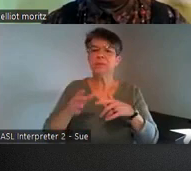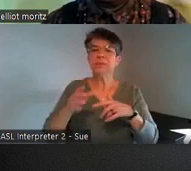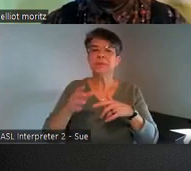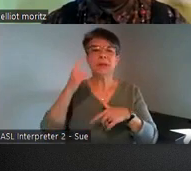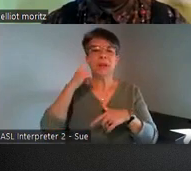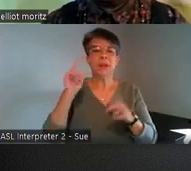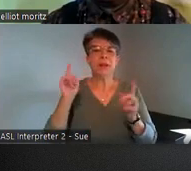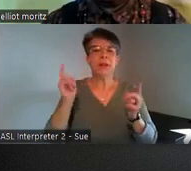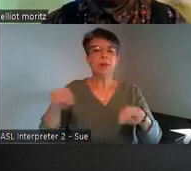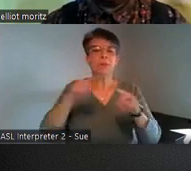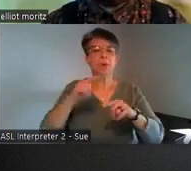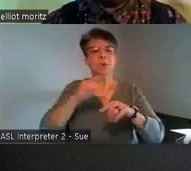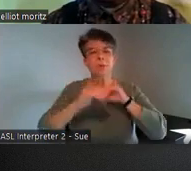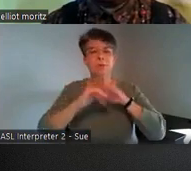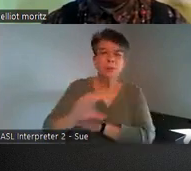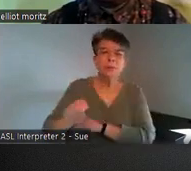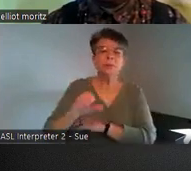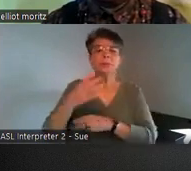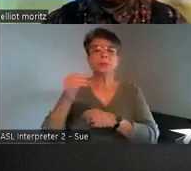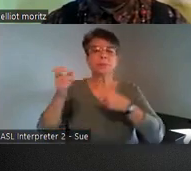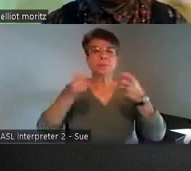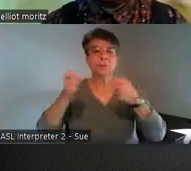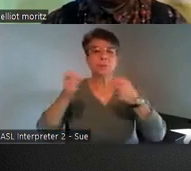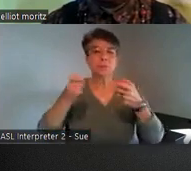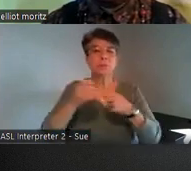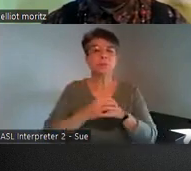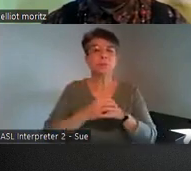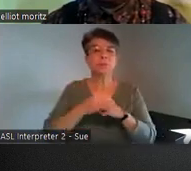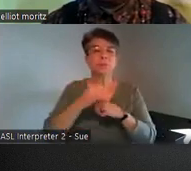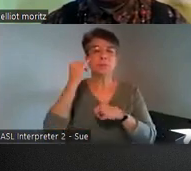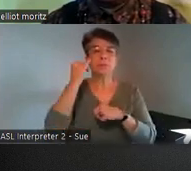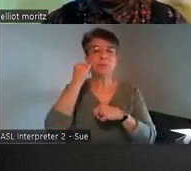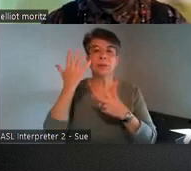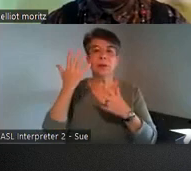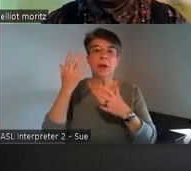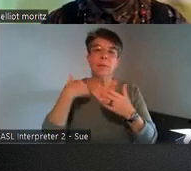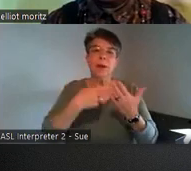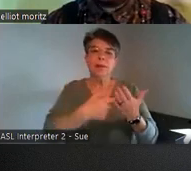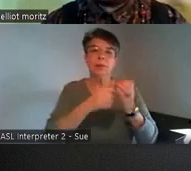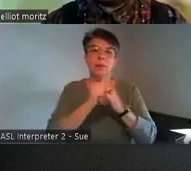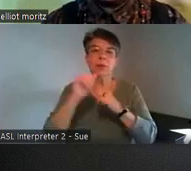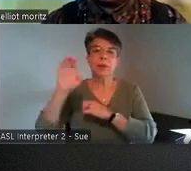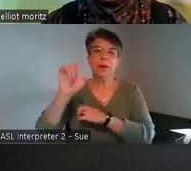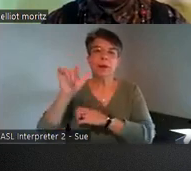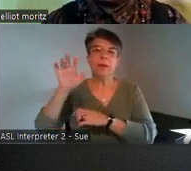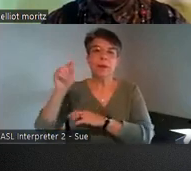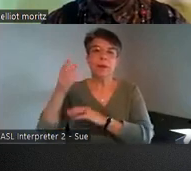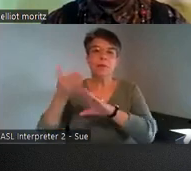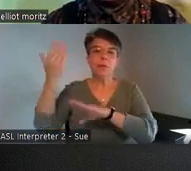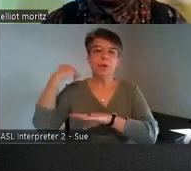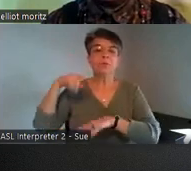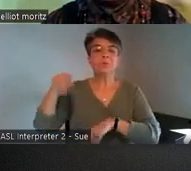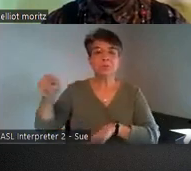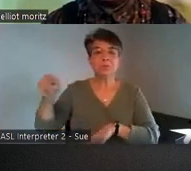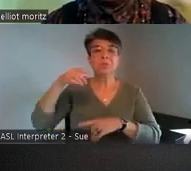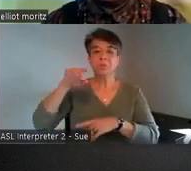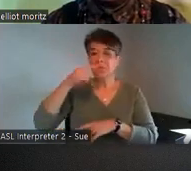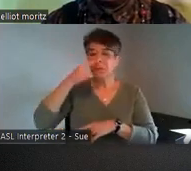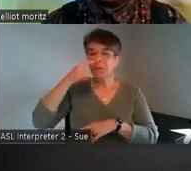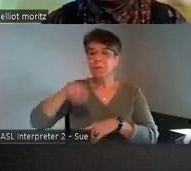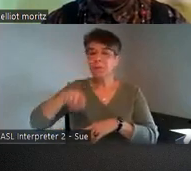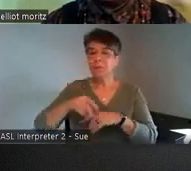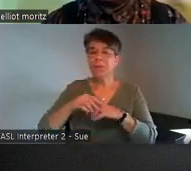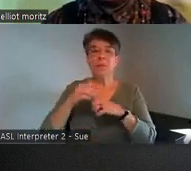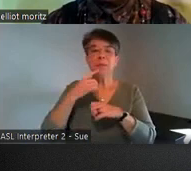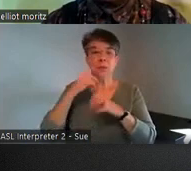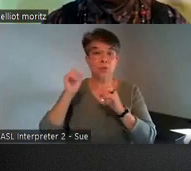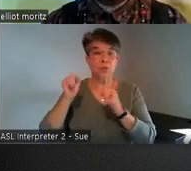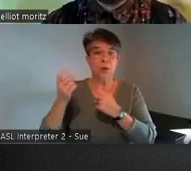controls U speaking with with elot earlier Eliot is is quite happy to receive questions throughoute